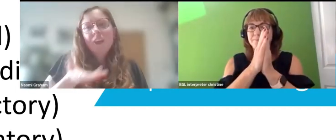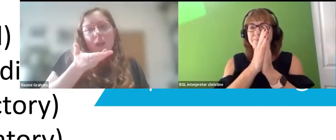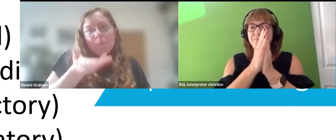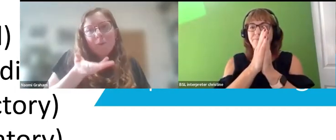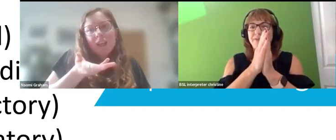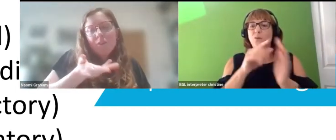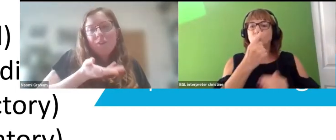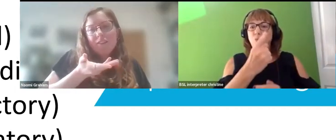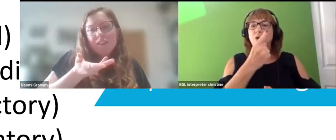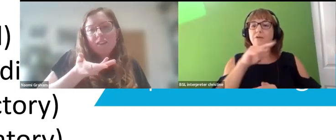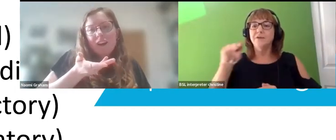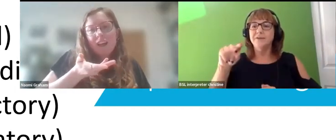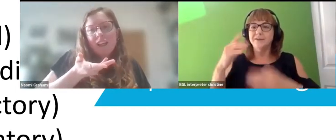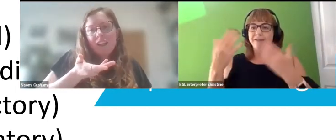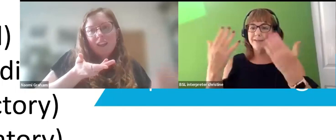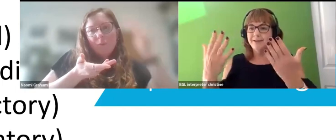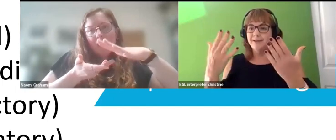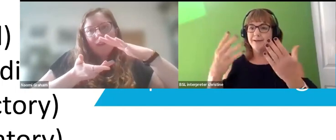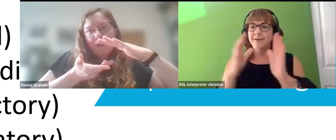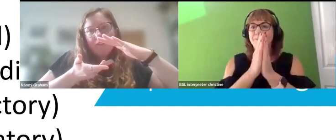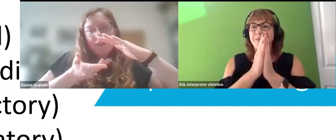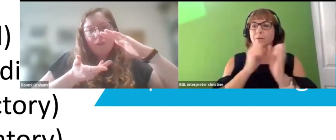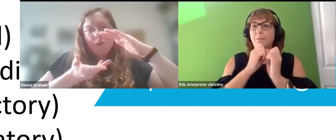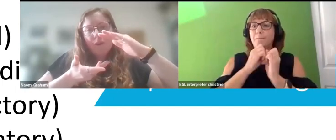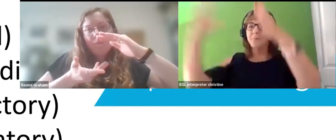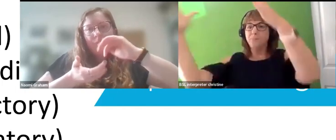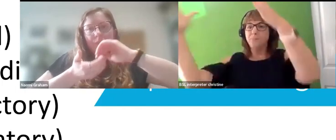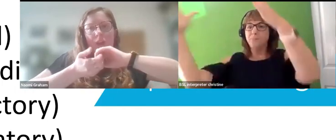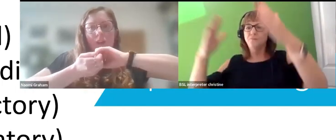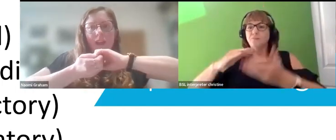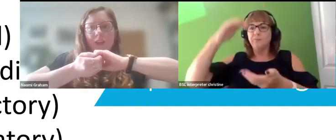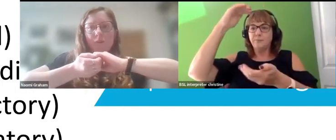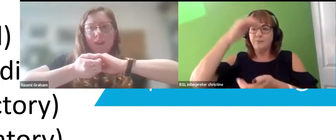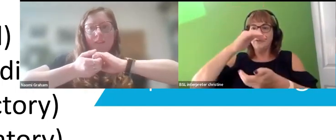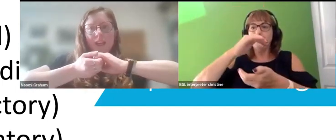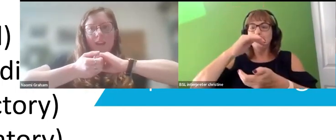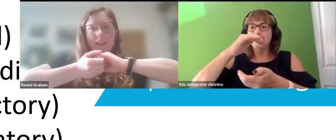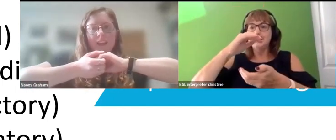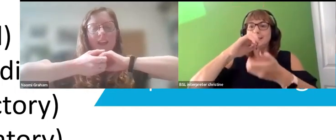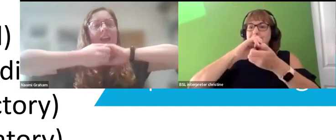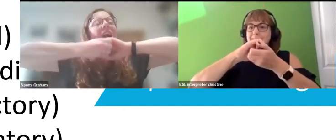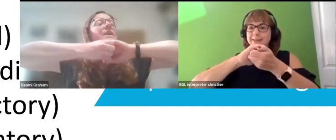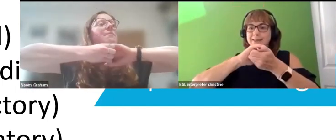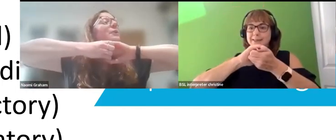Put one hand facing the sky, one hand facing the floor, link your fingers together and then